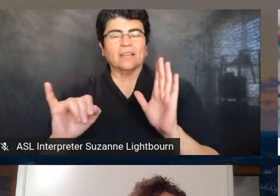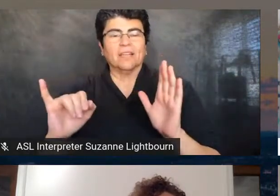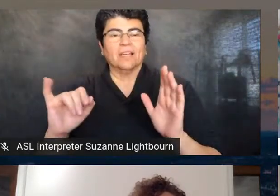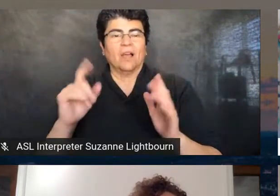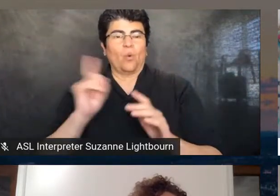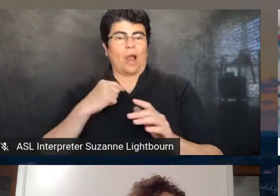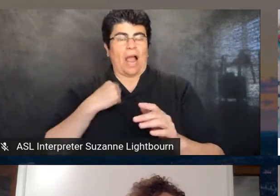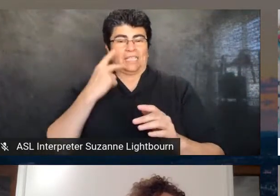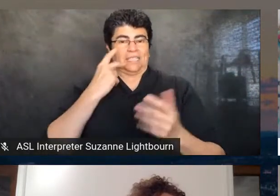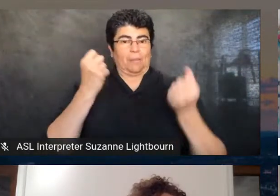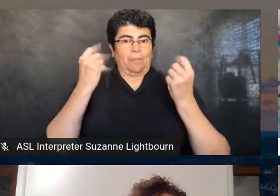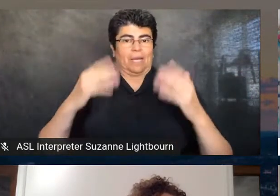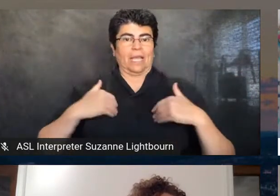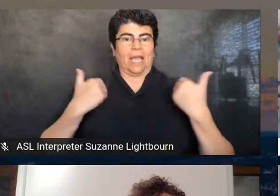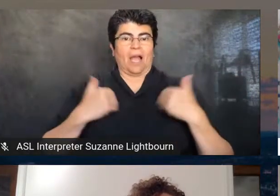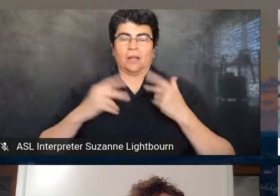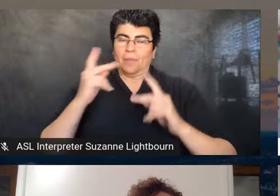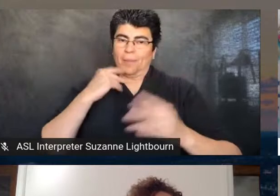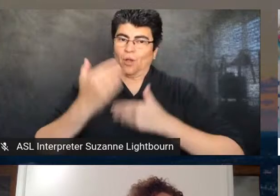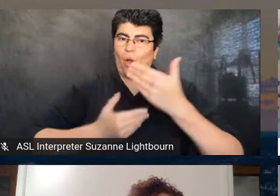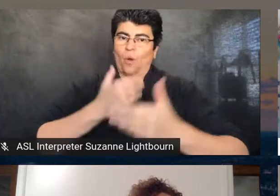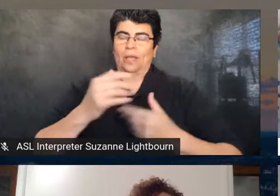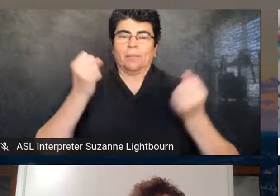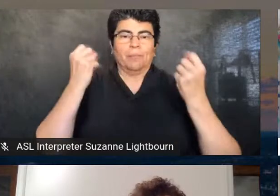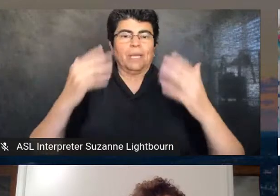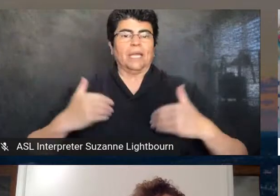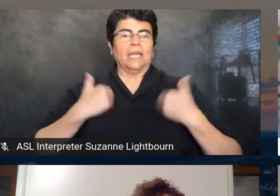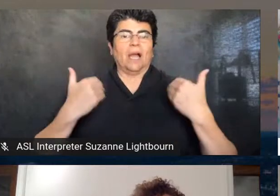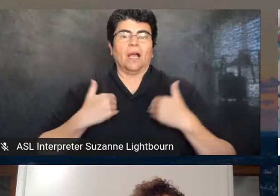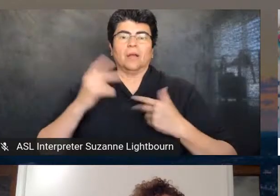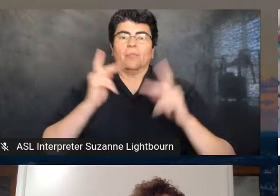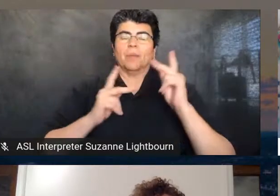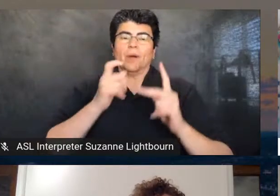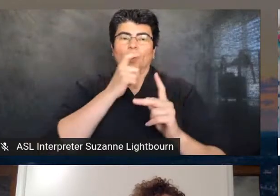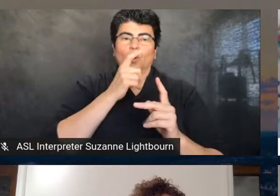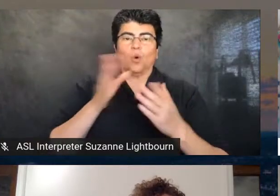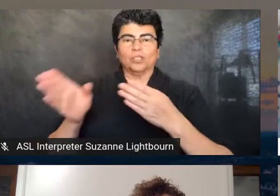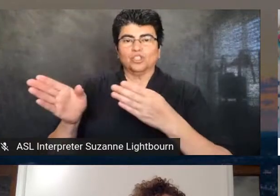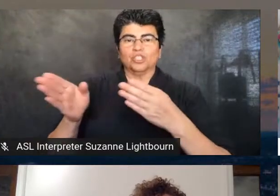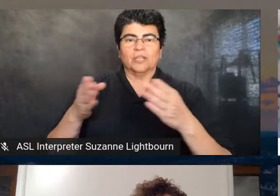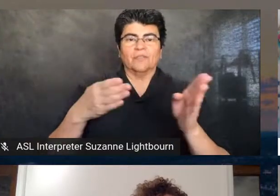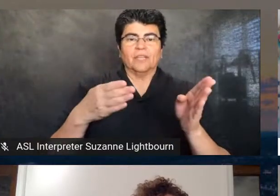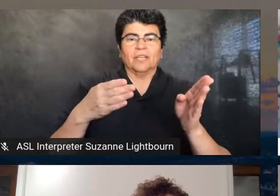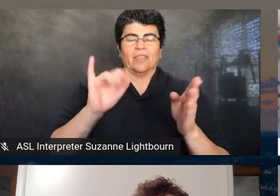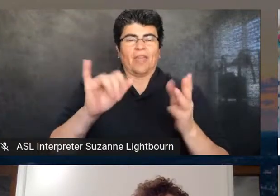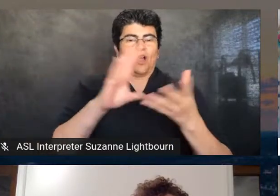a lot of young people going these days, a lot of young people who are shifting the narrative around gender,